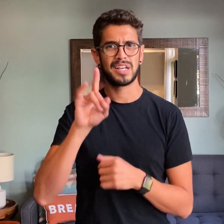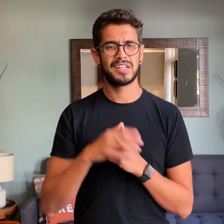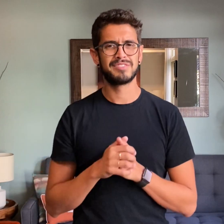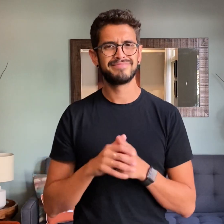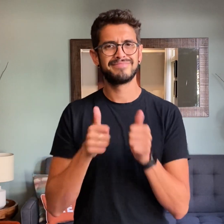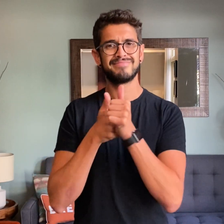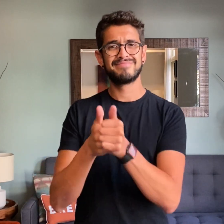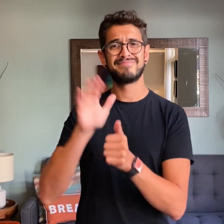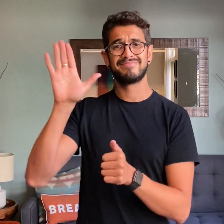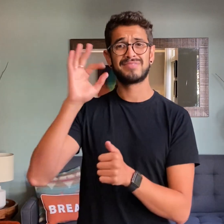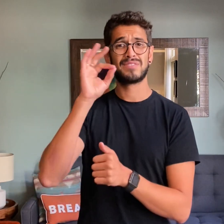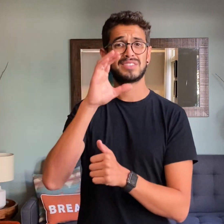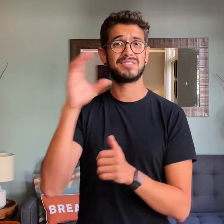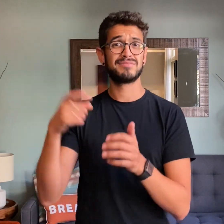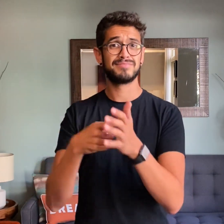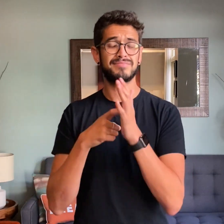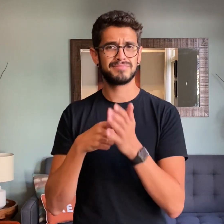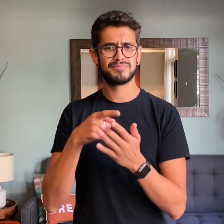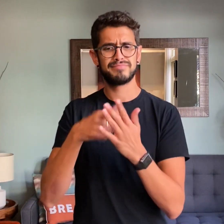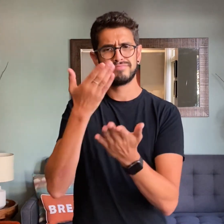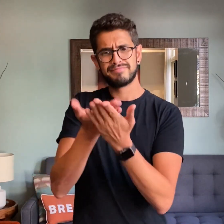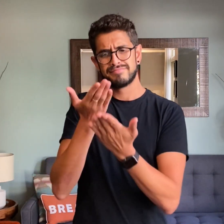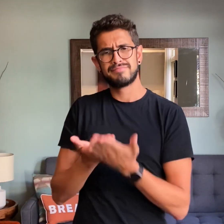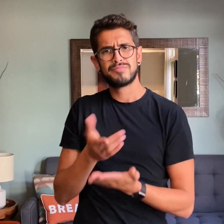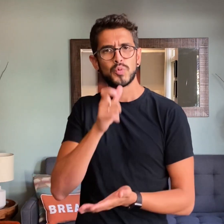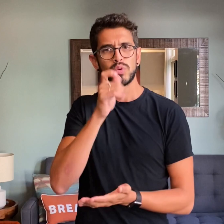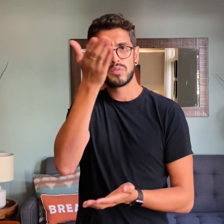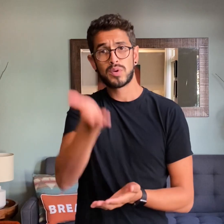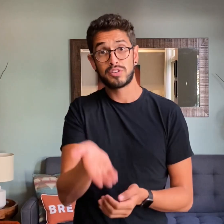It’s an FCC requirement so we can verify who you are.